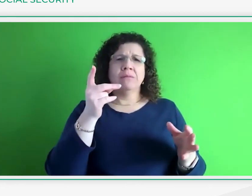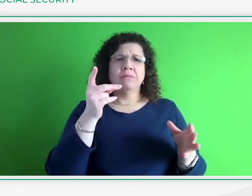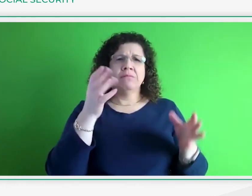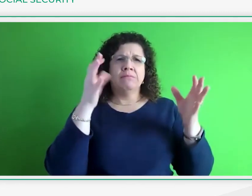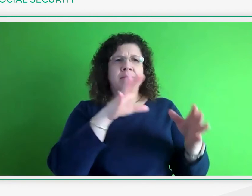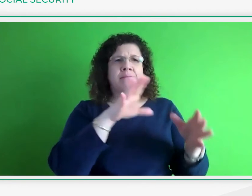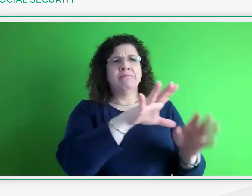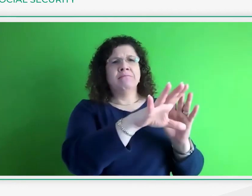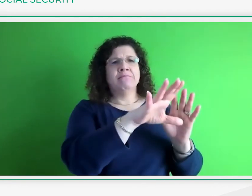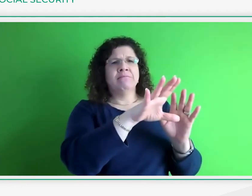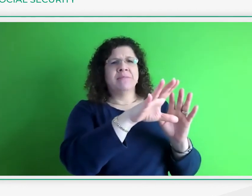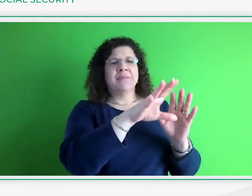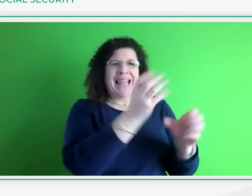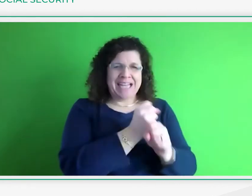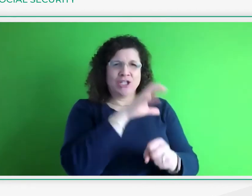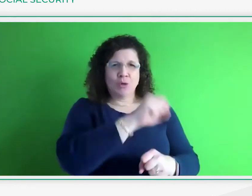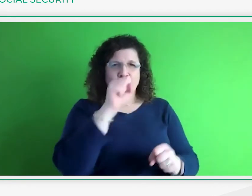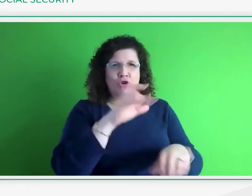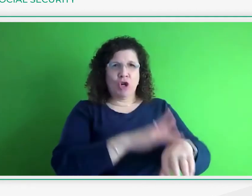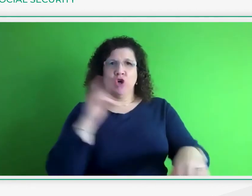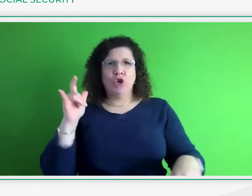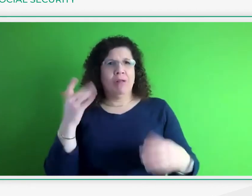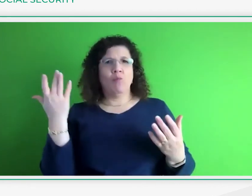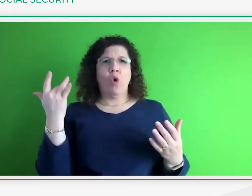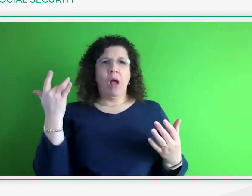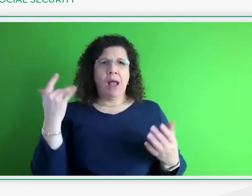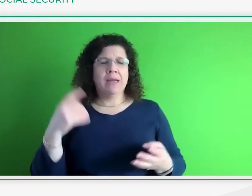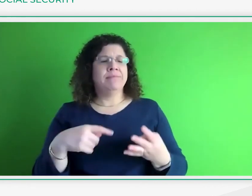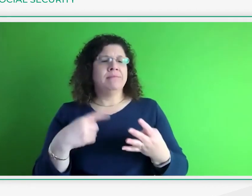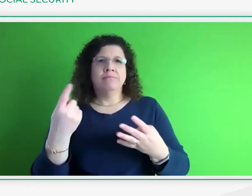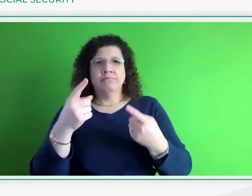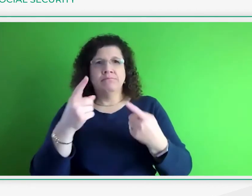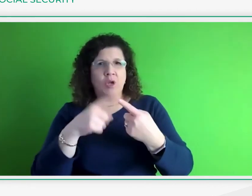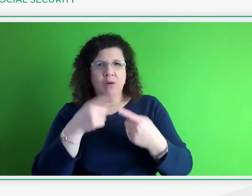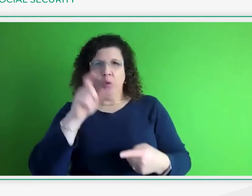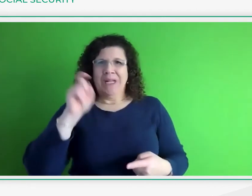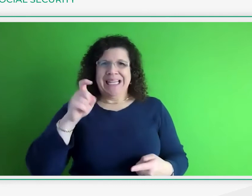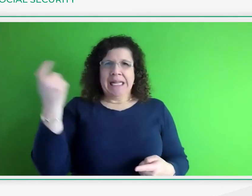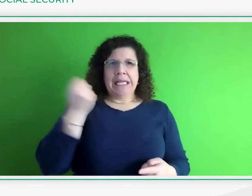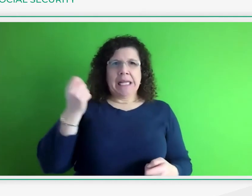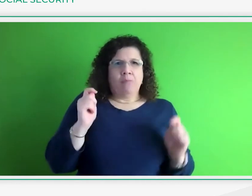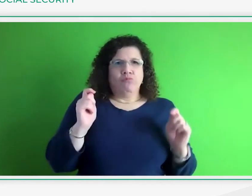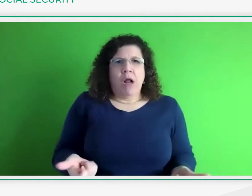The reasons that you would actually get Social Security early, some of them could be: You